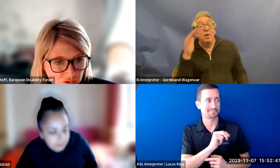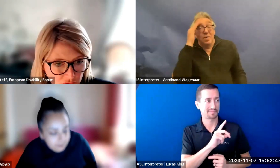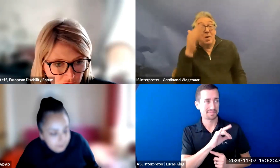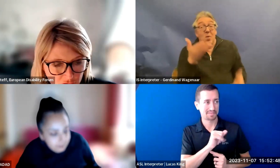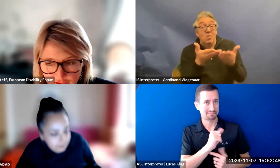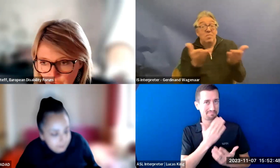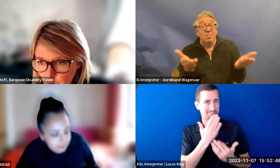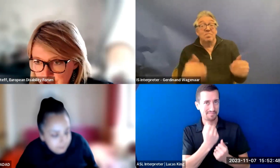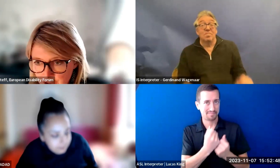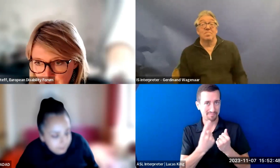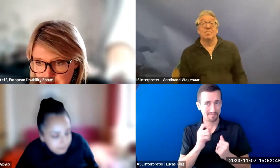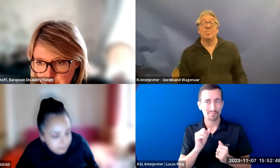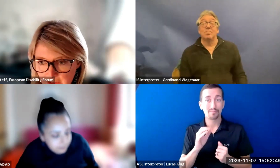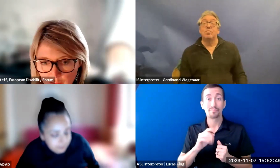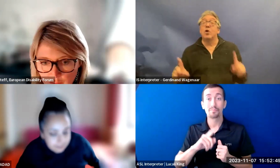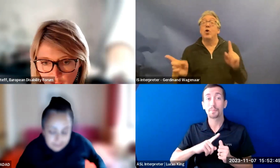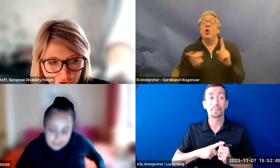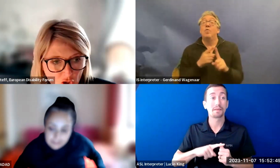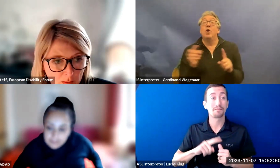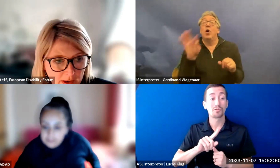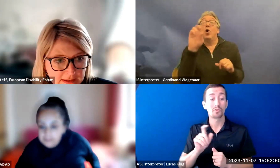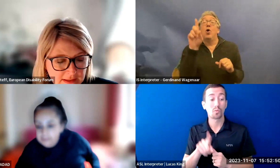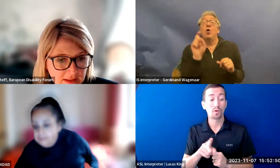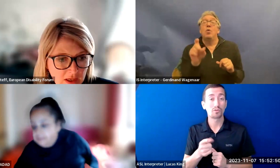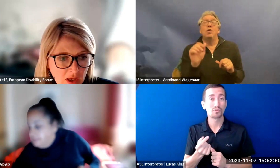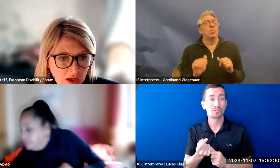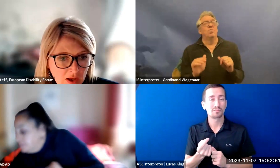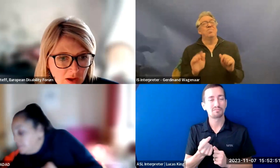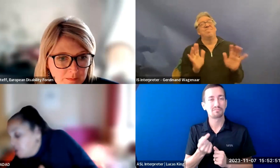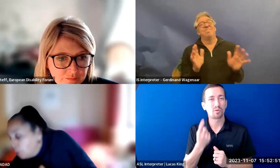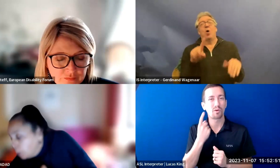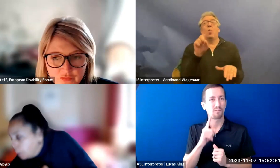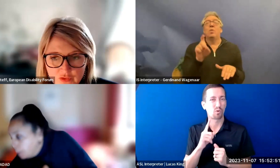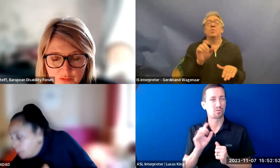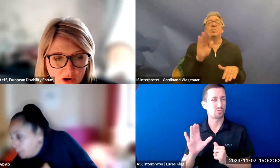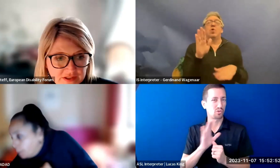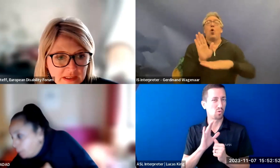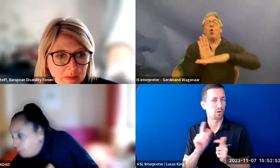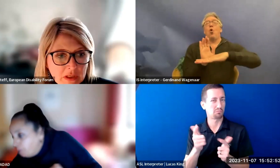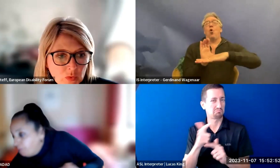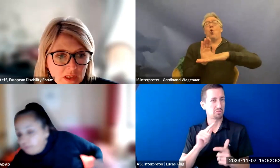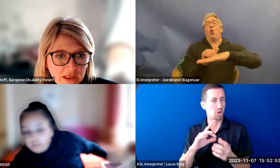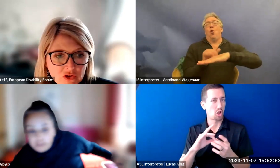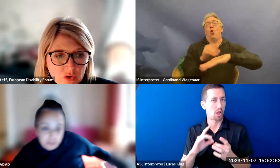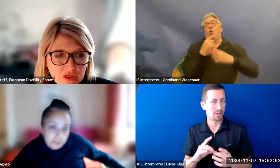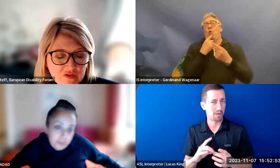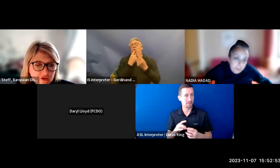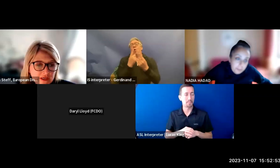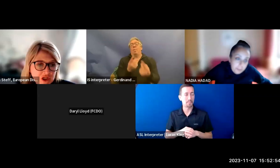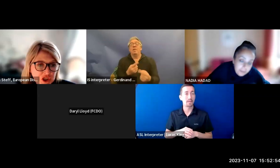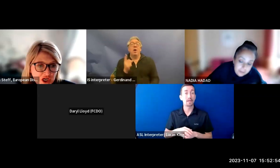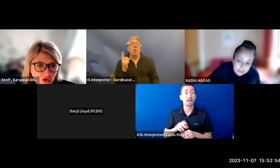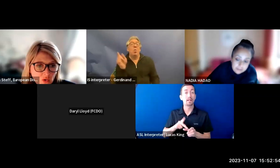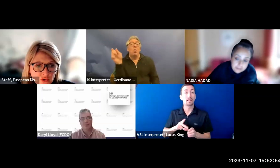So the first question is a bit more of a comment. The participant would like to know if you can share